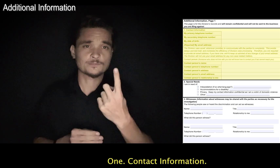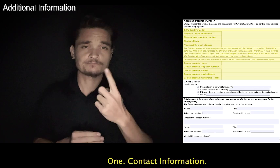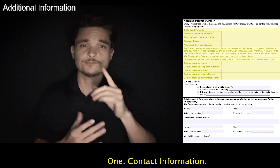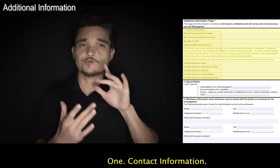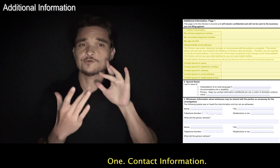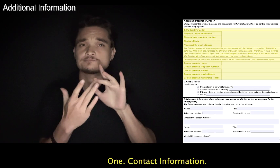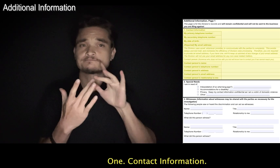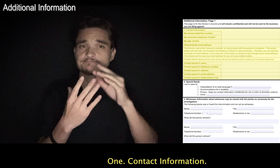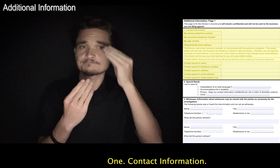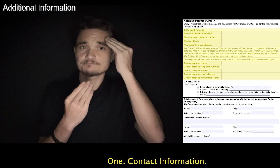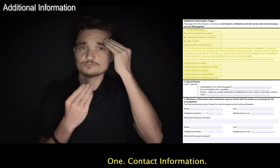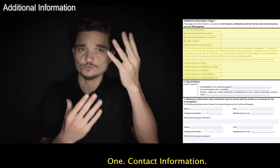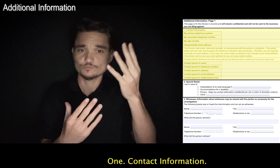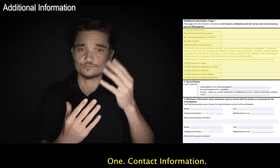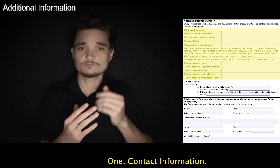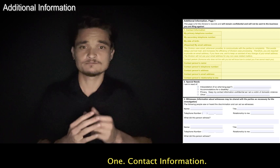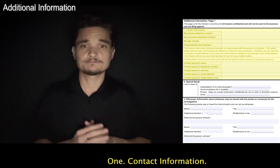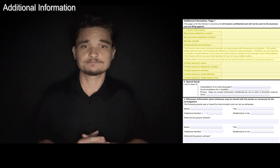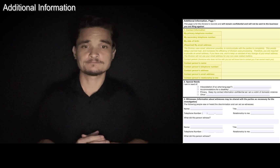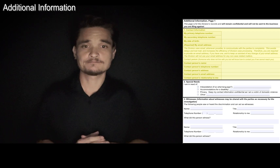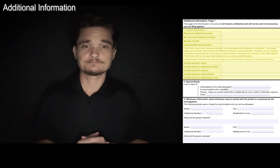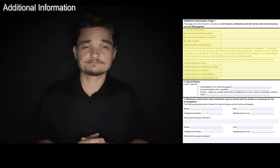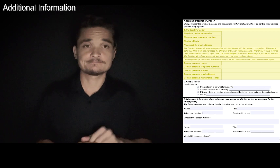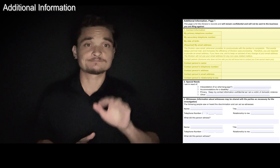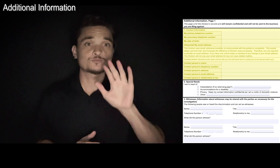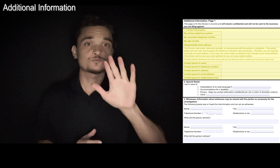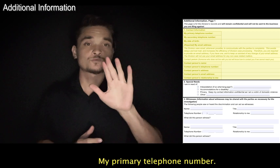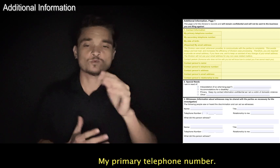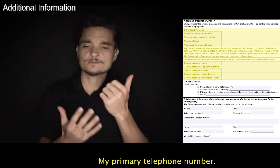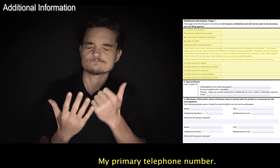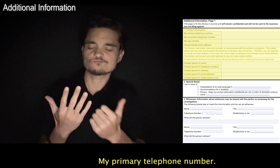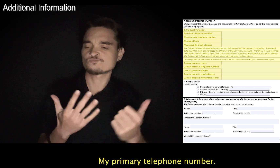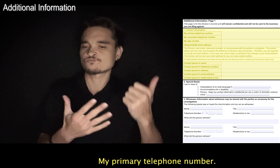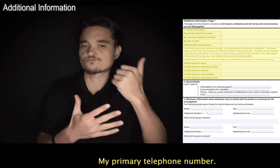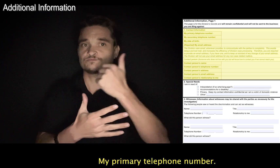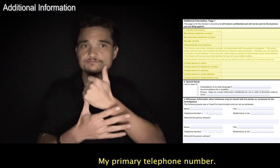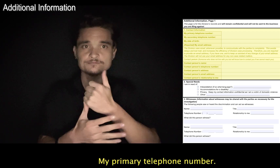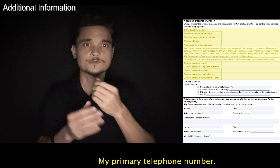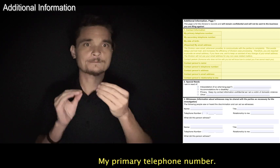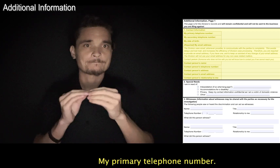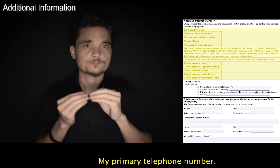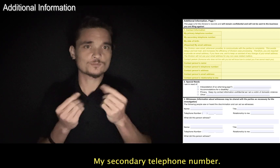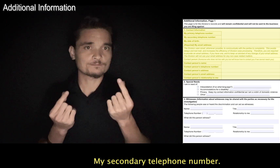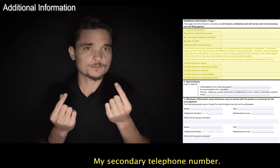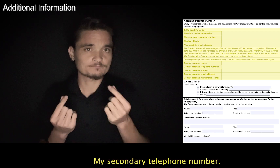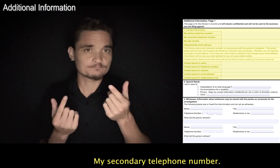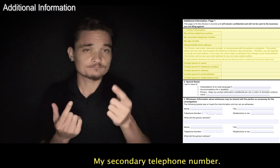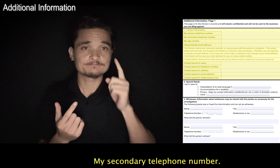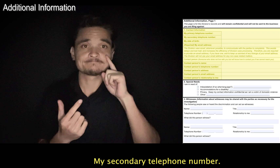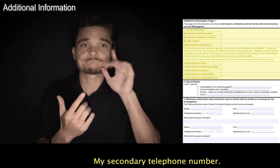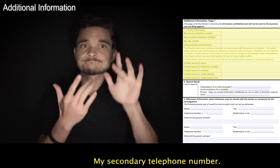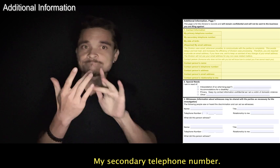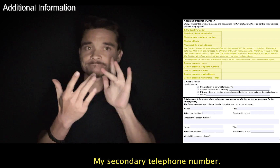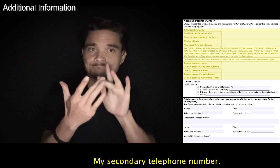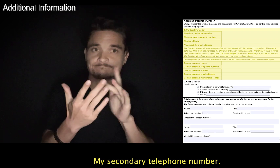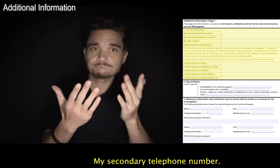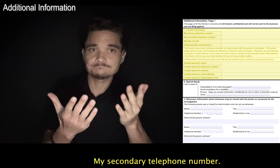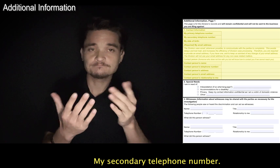One. Contact Information. My primary telephone number. My secondary telephone number.